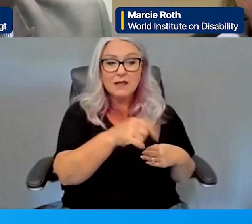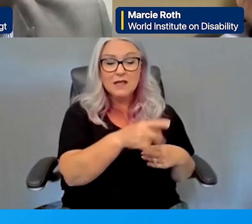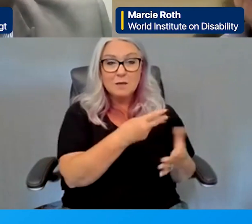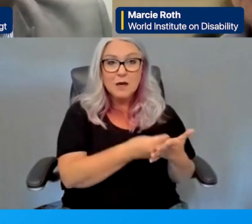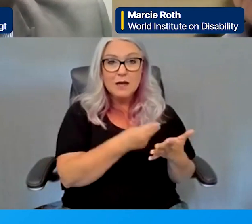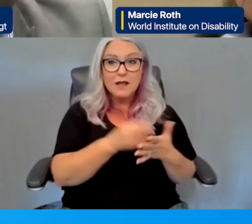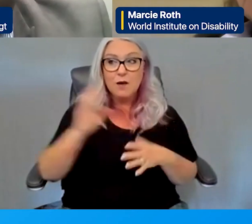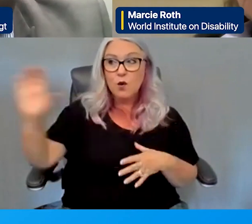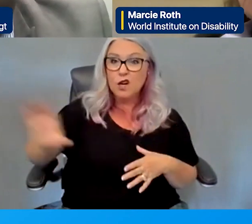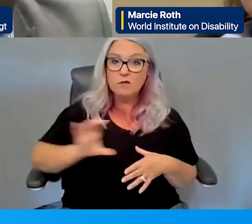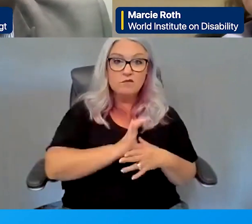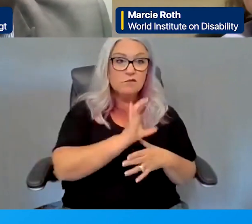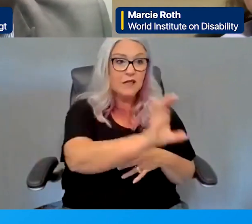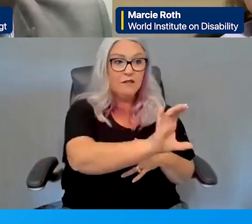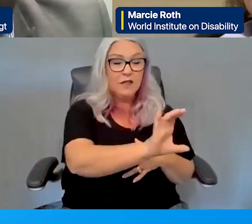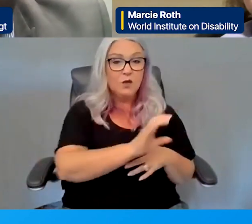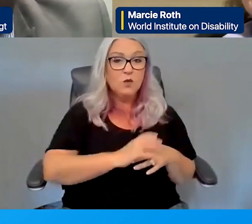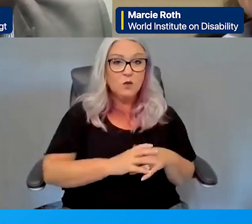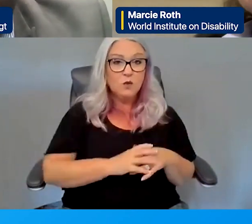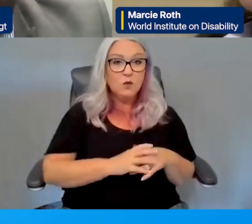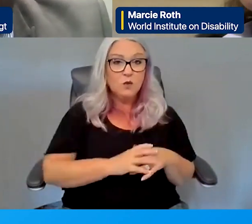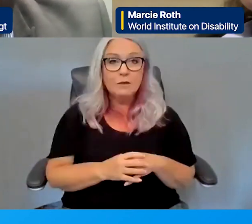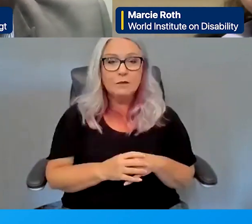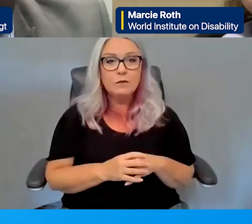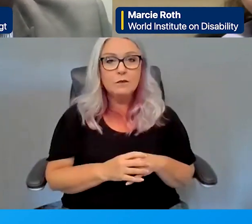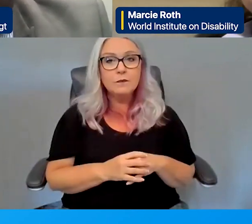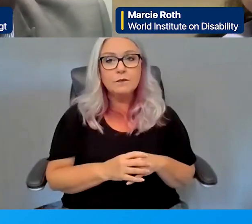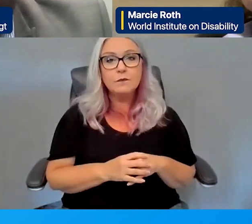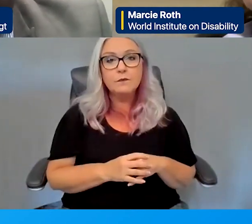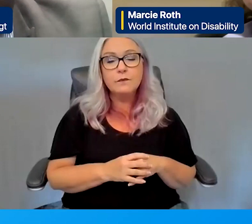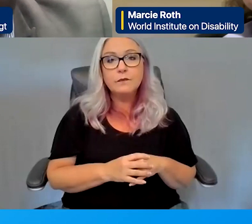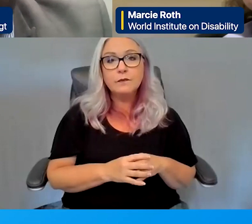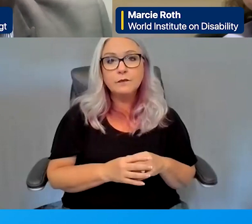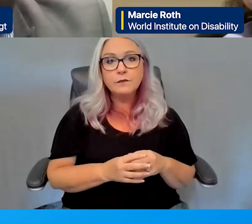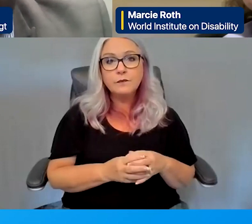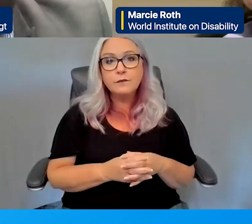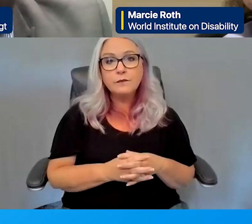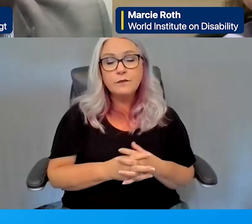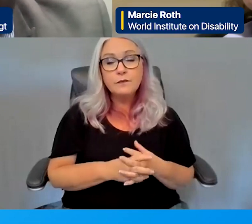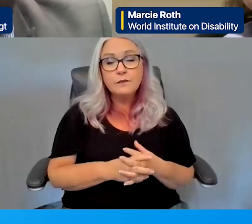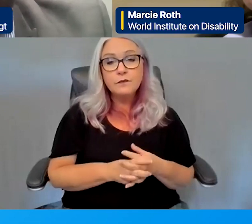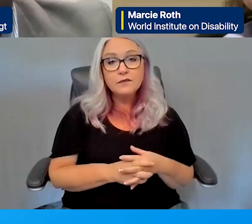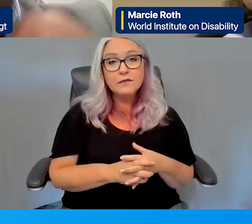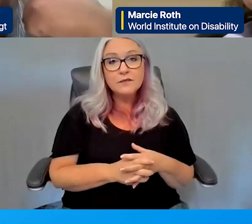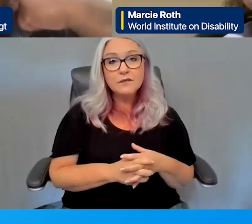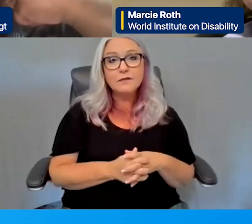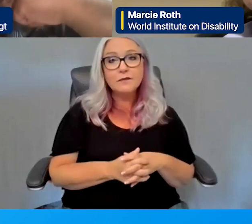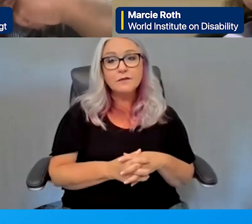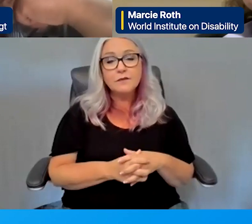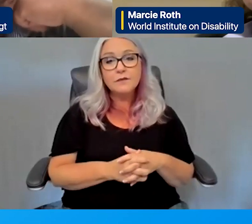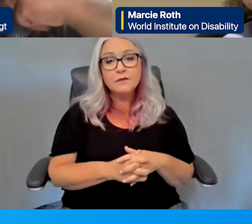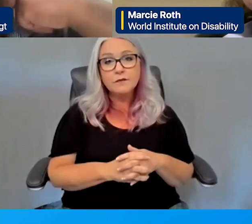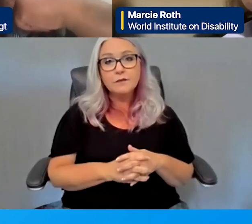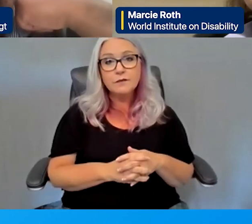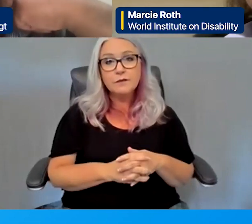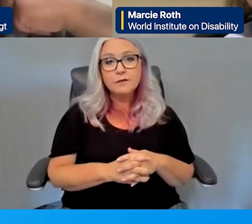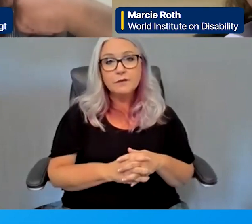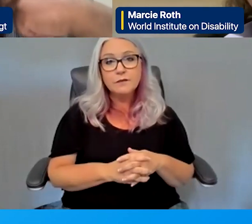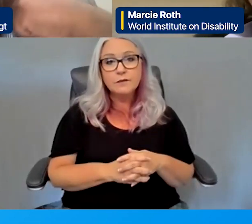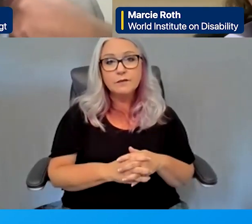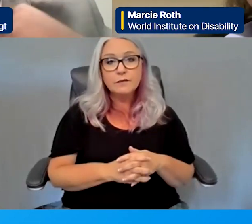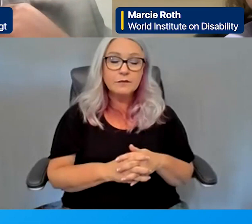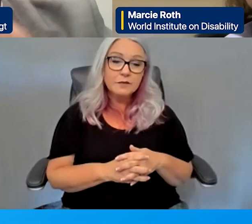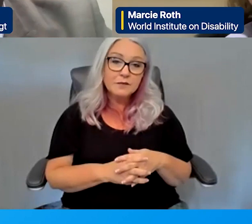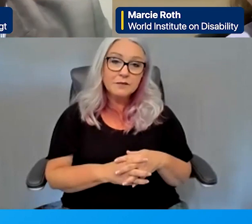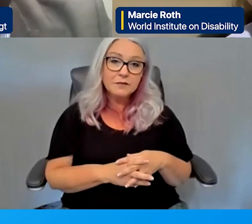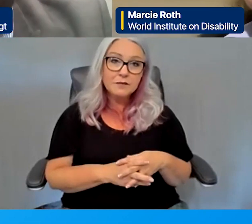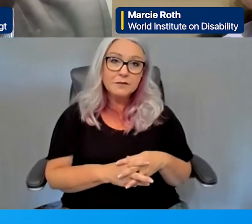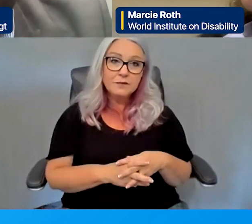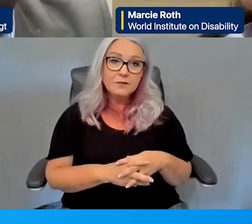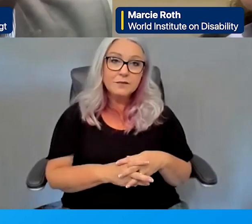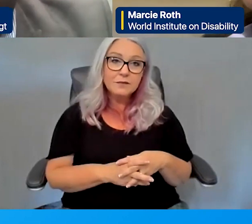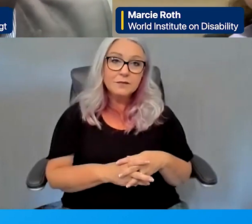you. And then bring their